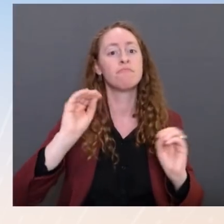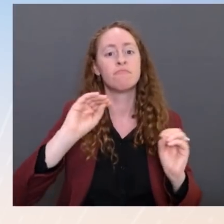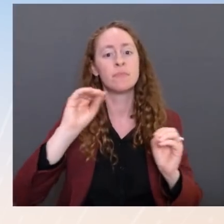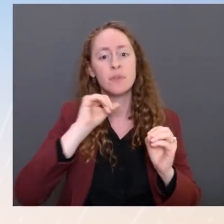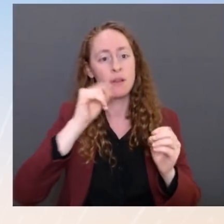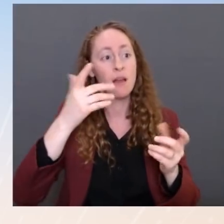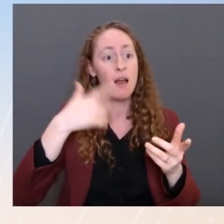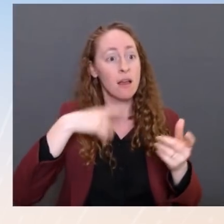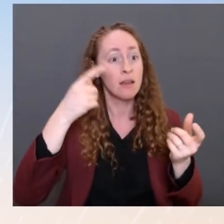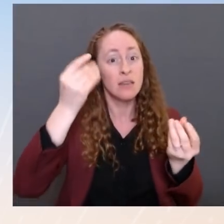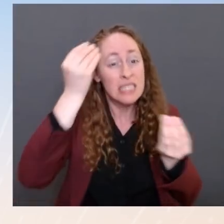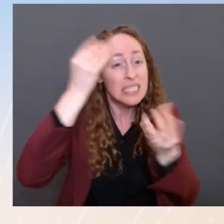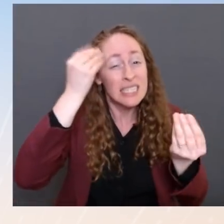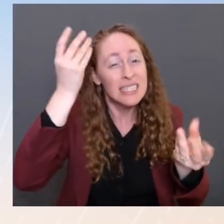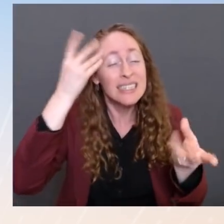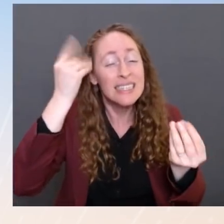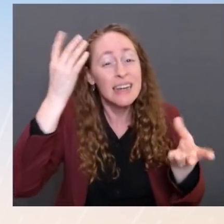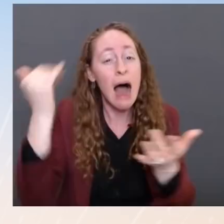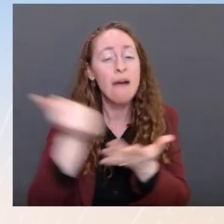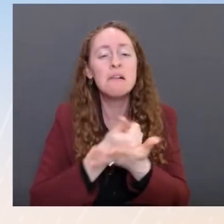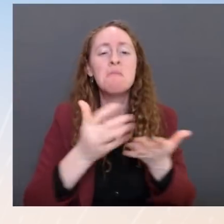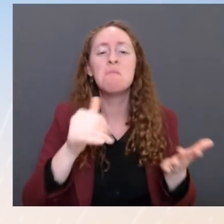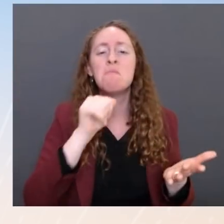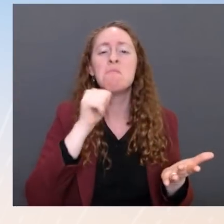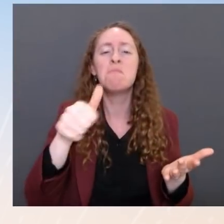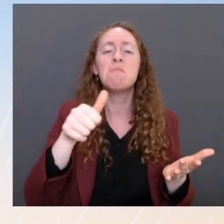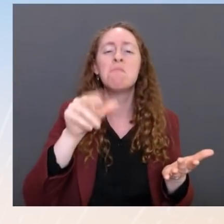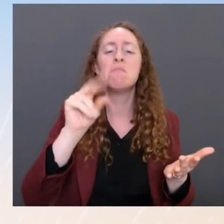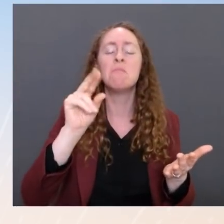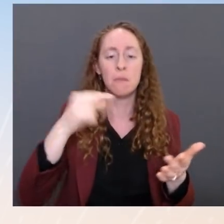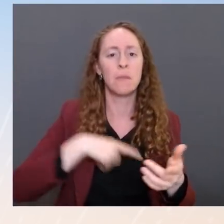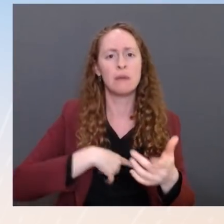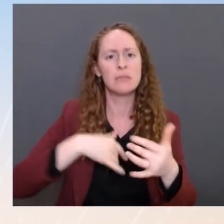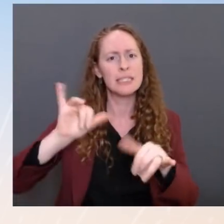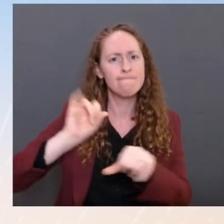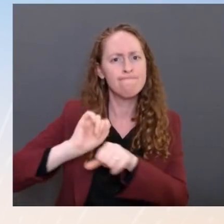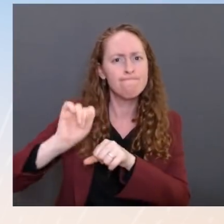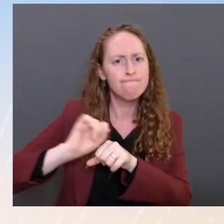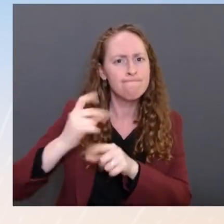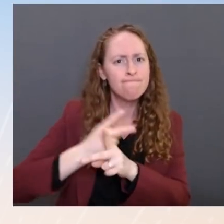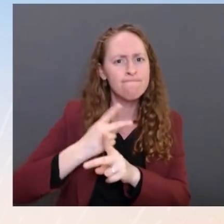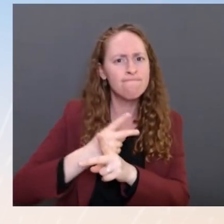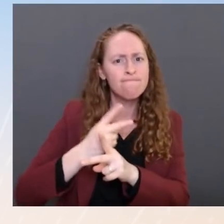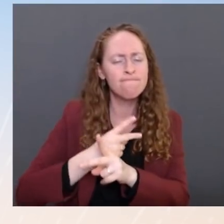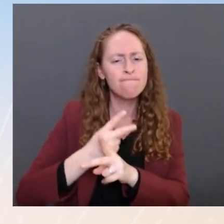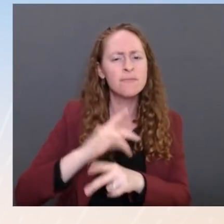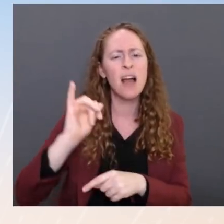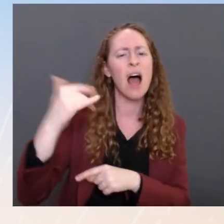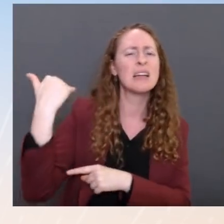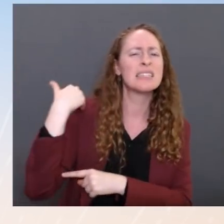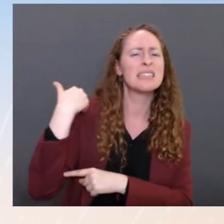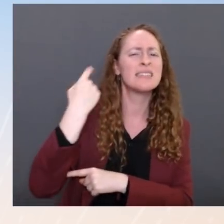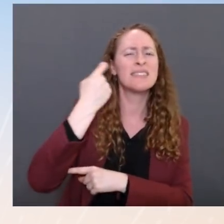Some of the challenges we're also seeing -- let me just note it, and I noted this a little bit earlier -- is this hoarding issue. And we are also --